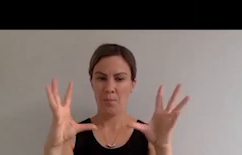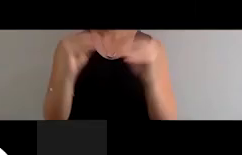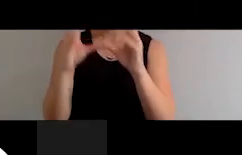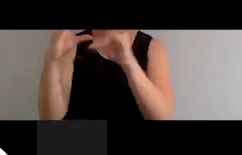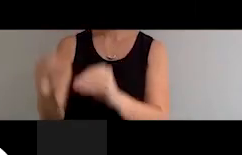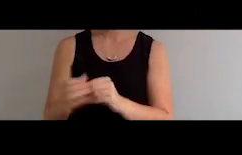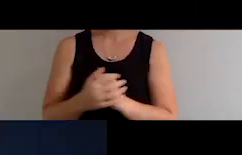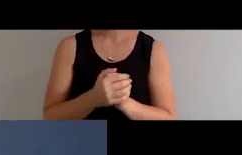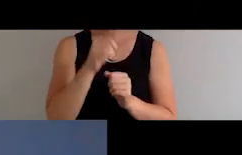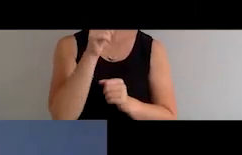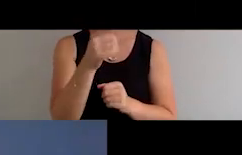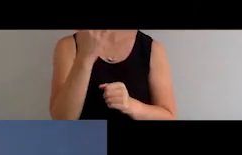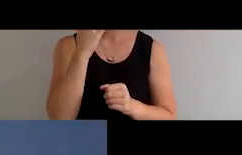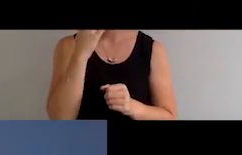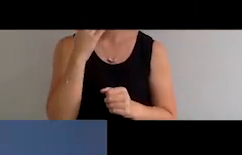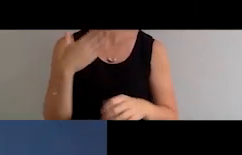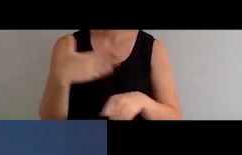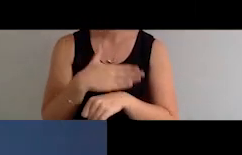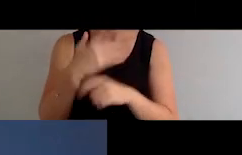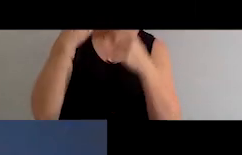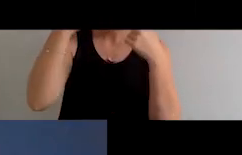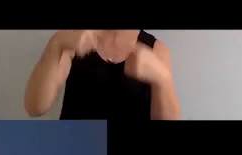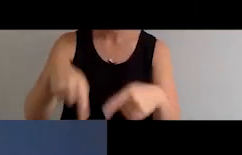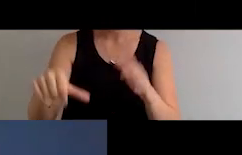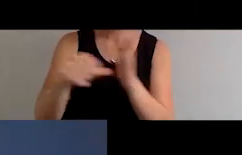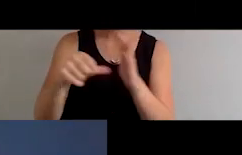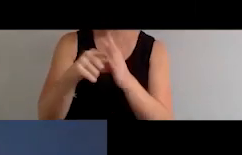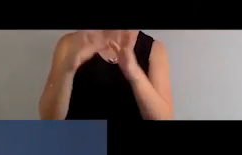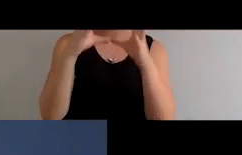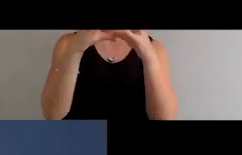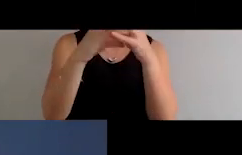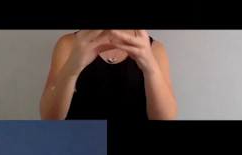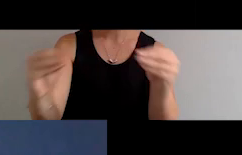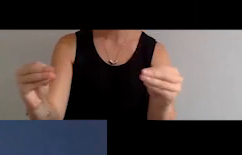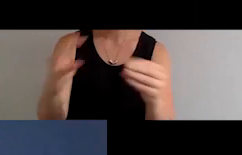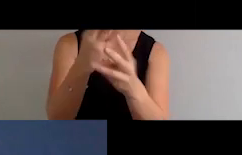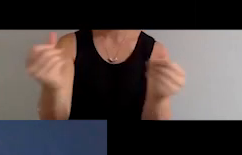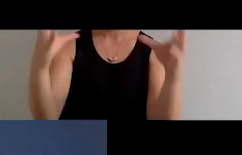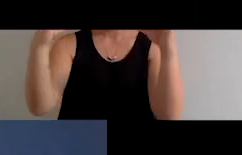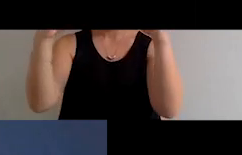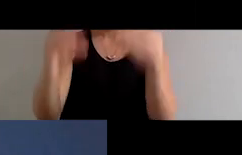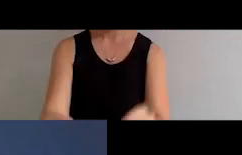is going, some balloons stay afloat, and others deplate, fall to the ground.